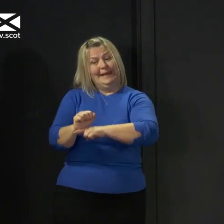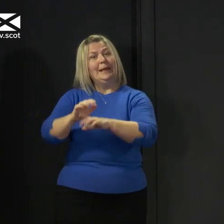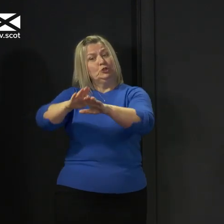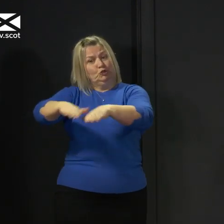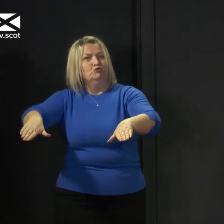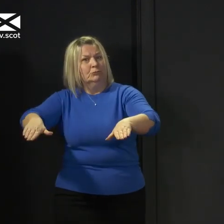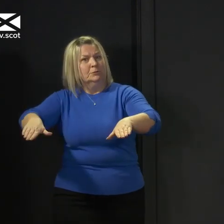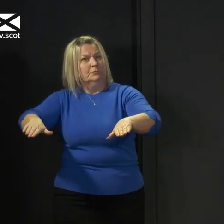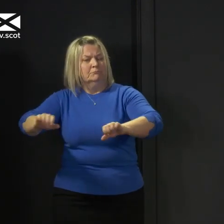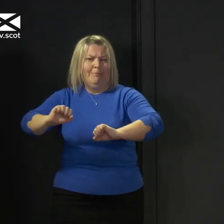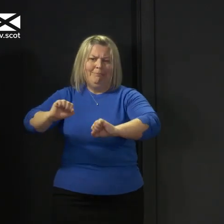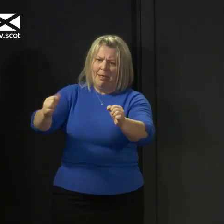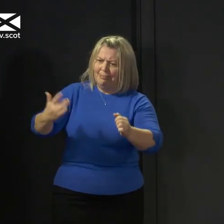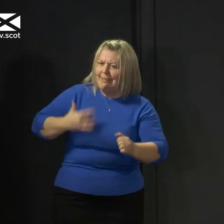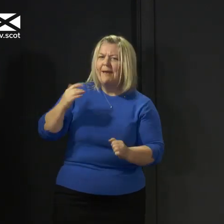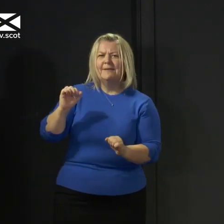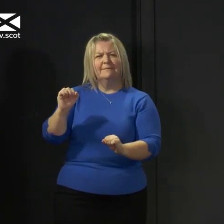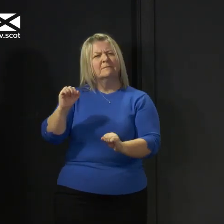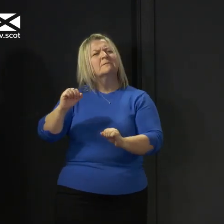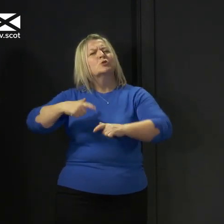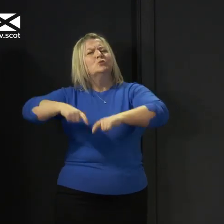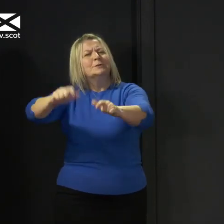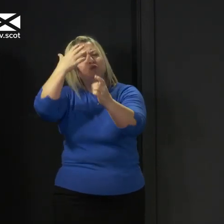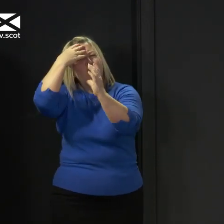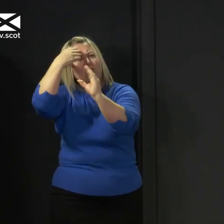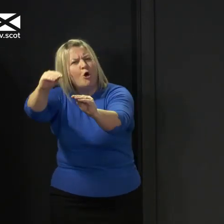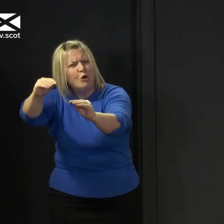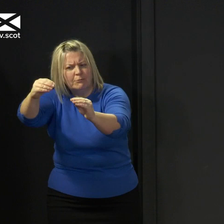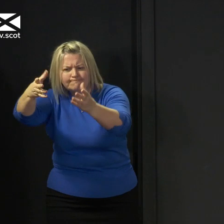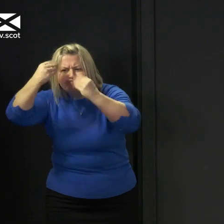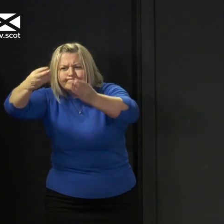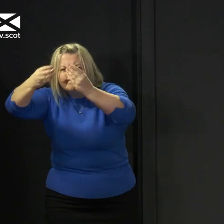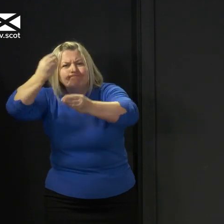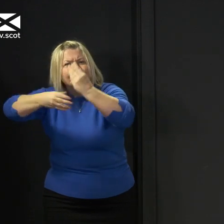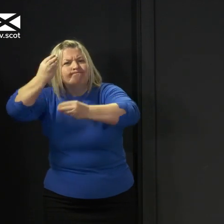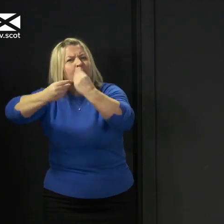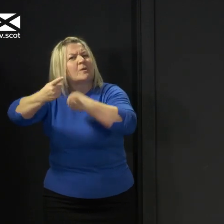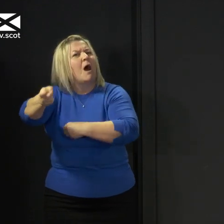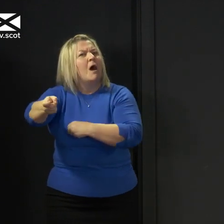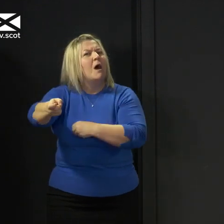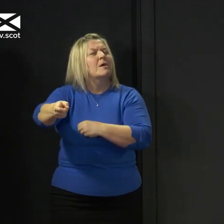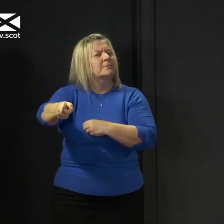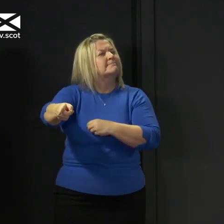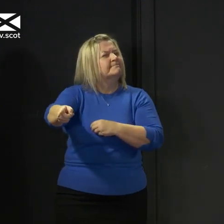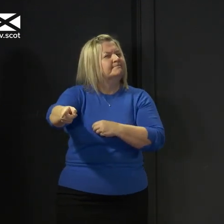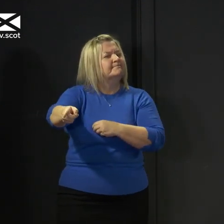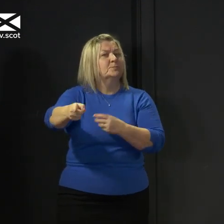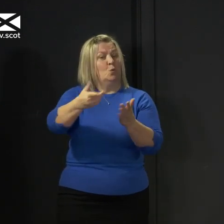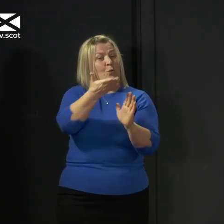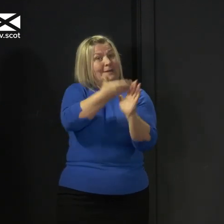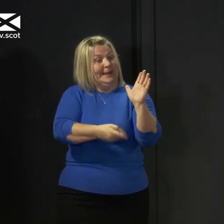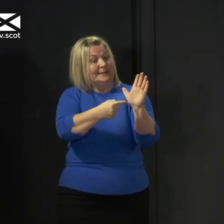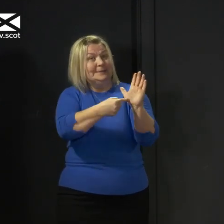enabling them to continue to learn and today's guidance say it so some further ways in which we are doing that and if you're a parent or a caterer watching